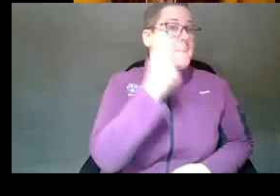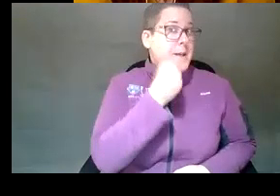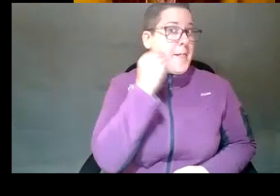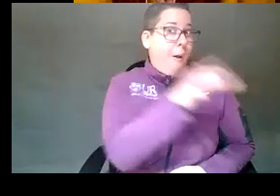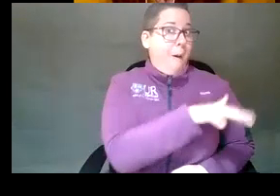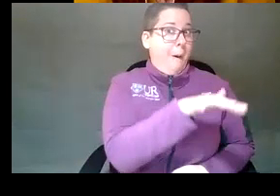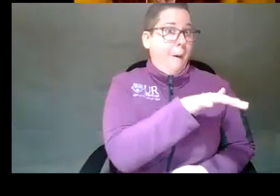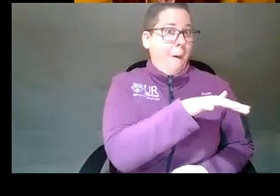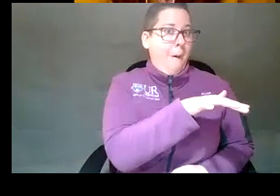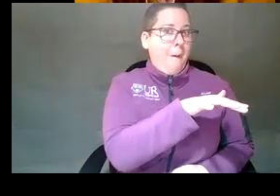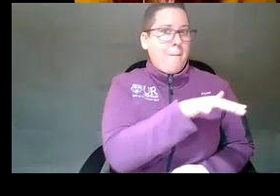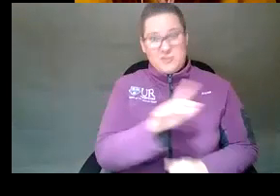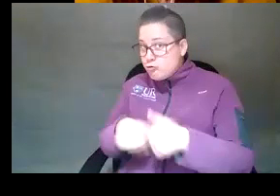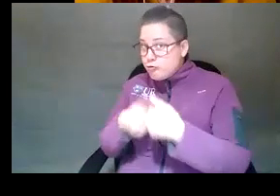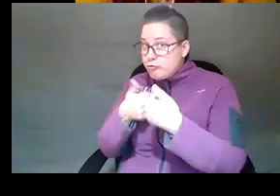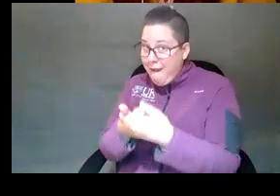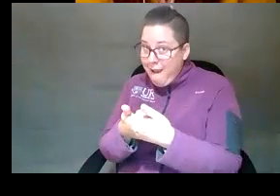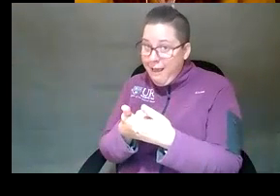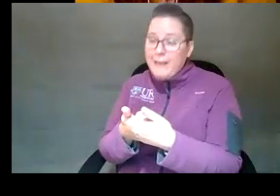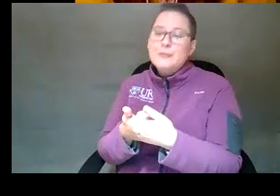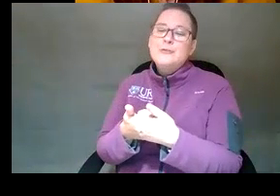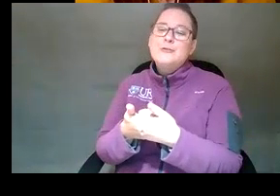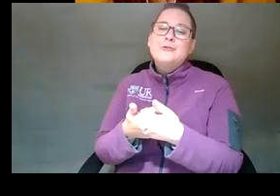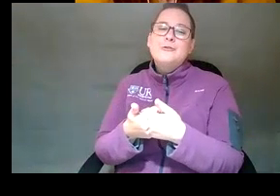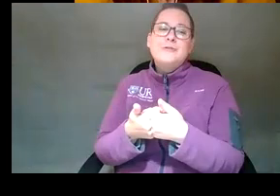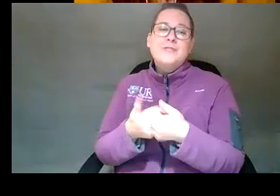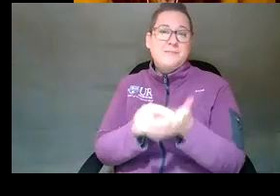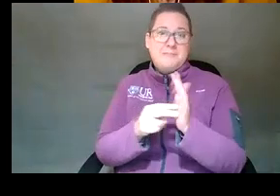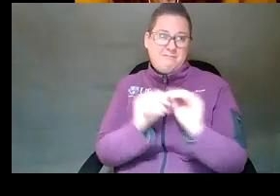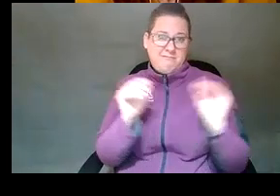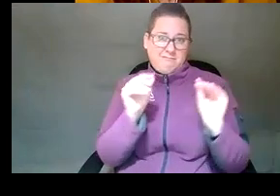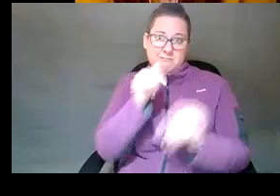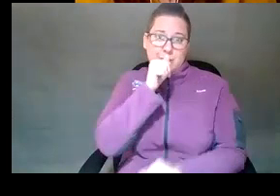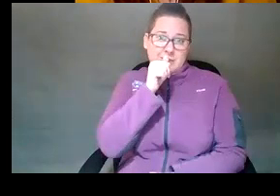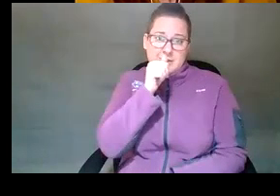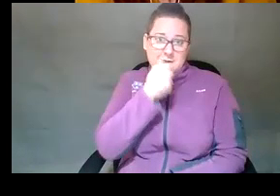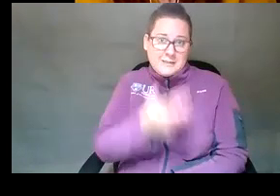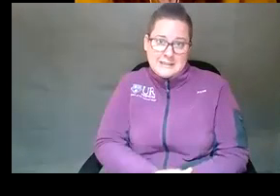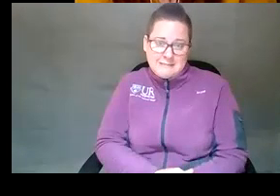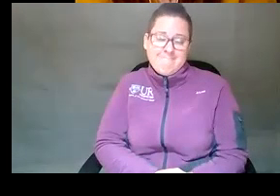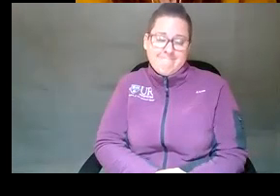challenge is that this does sometimes lead to a lack of privacy and so we can see here